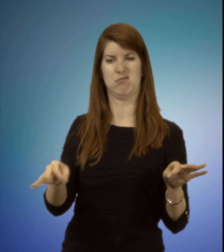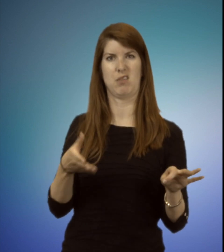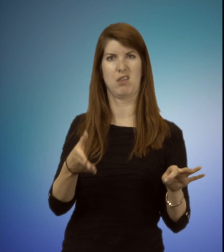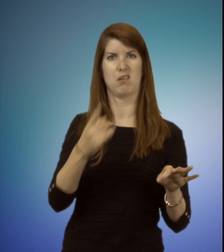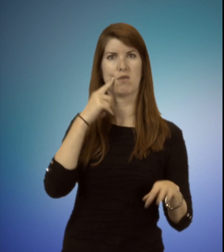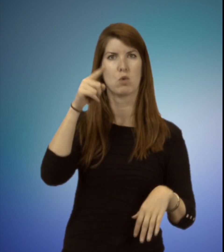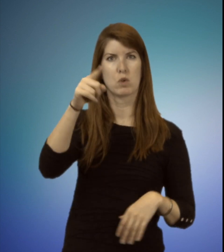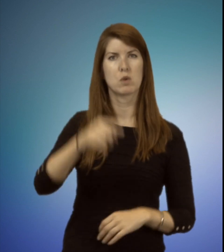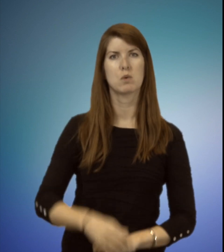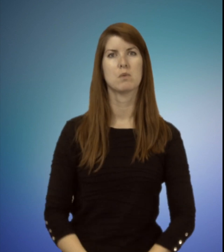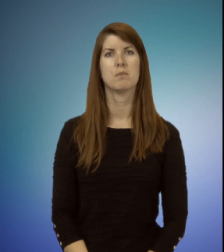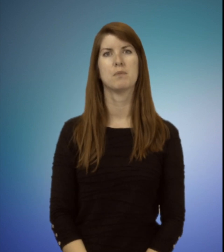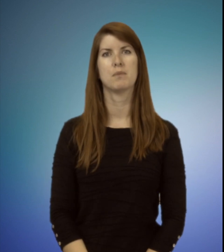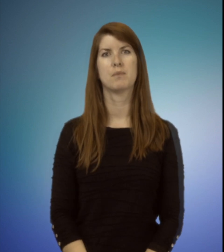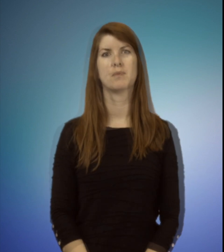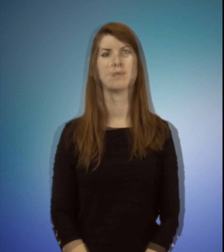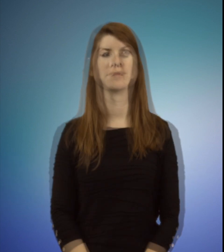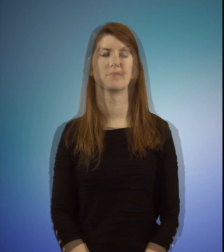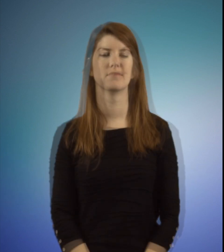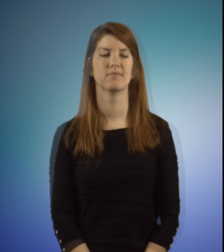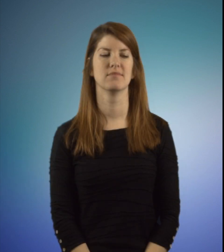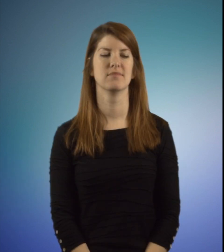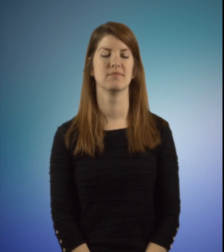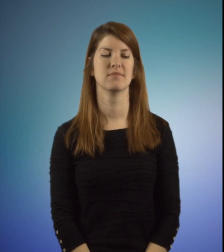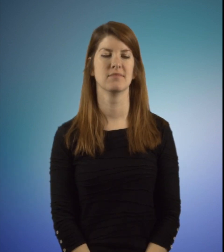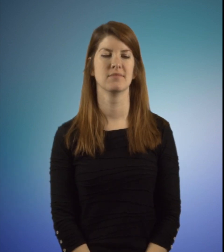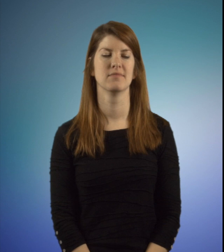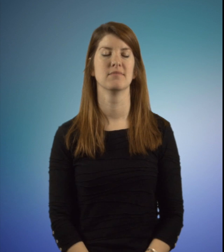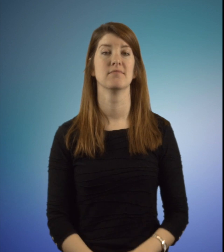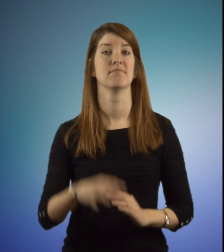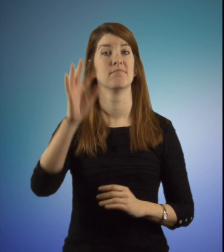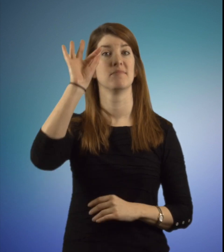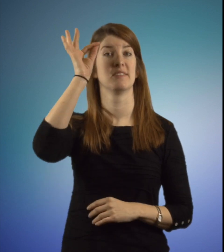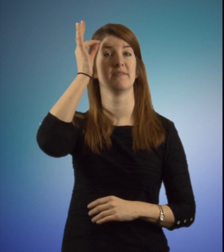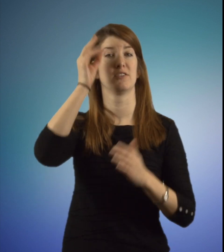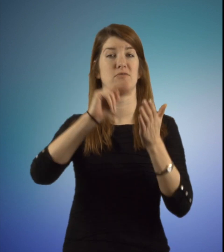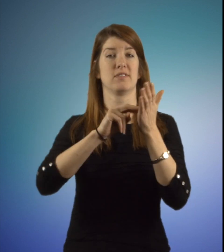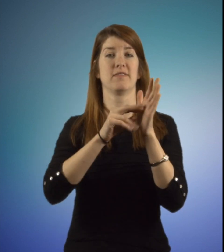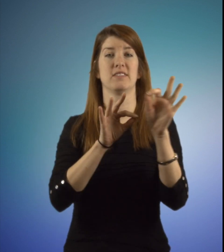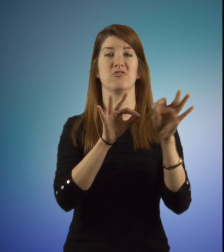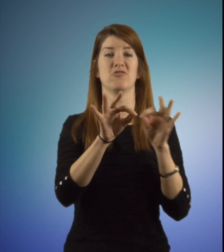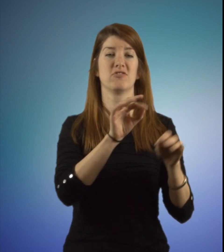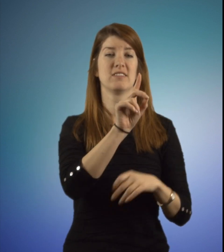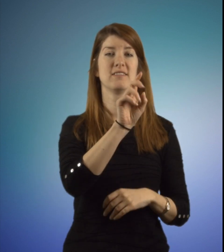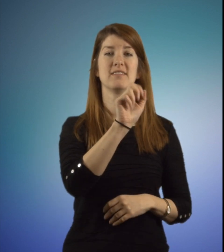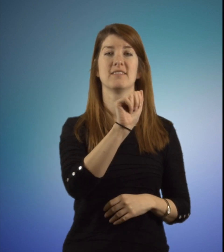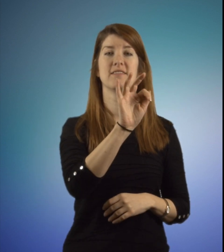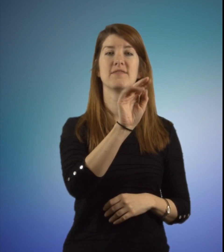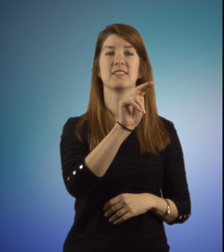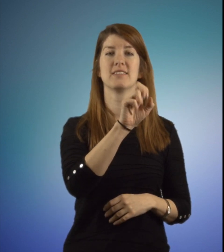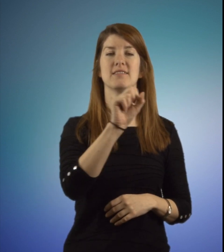The federal definition of deafness means a hearing impairment so severe